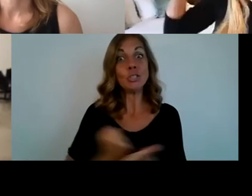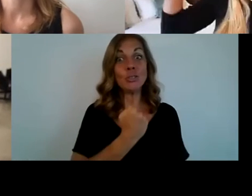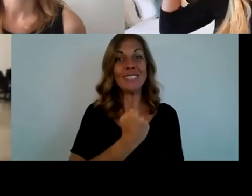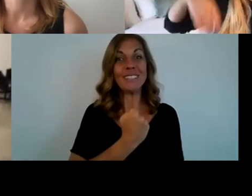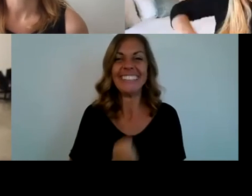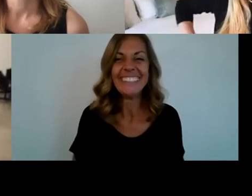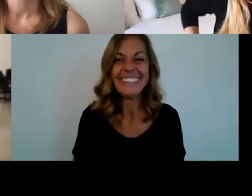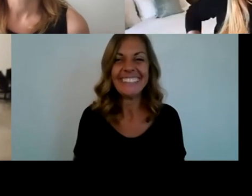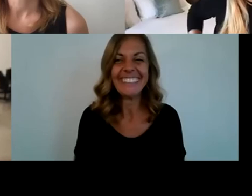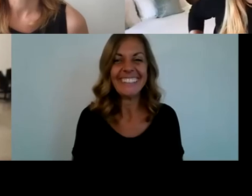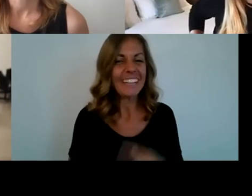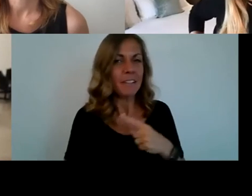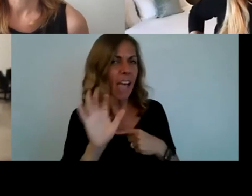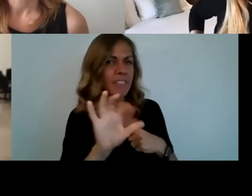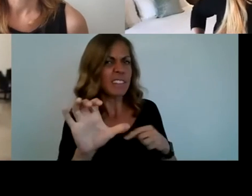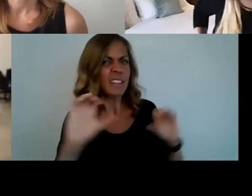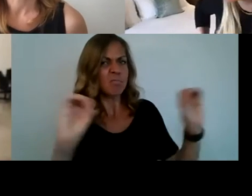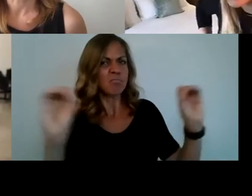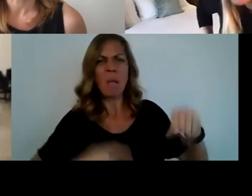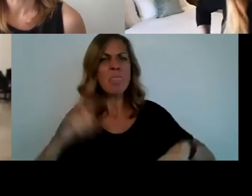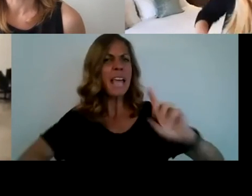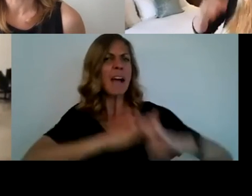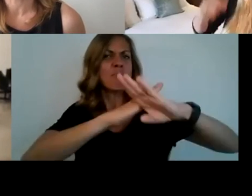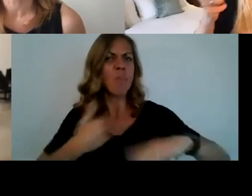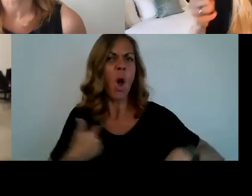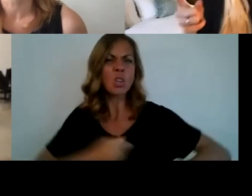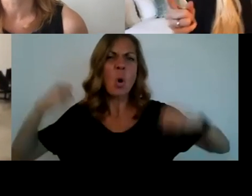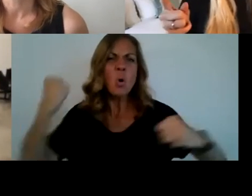There's no FCC here! They can't stop us! We're on the renegade Internet.